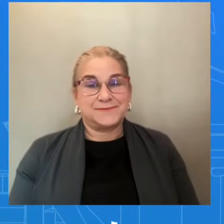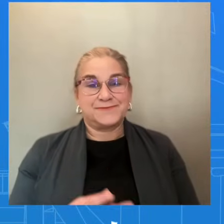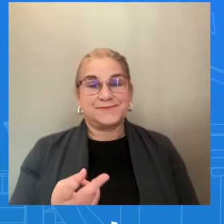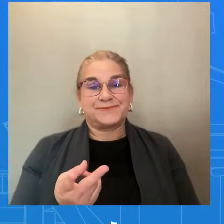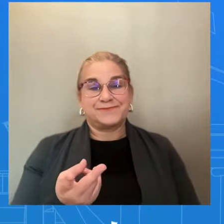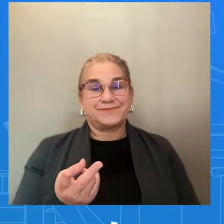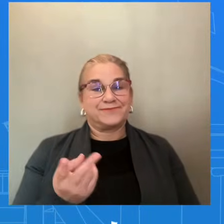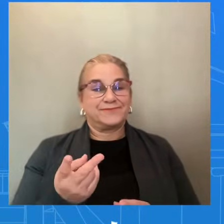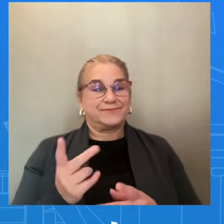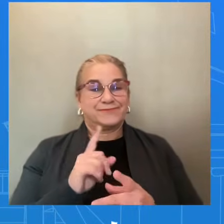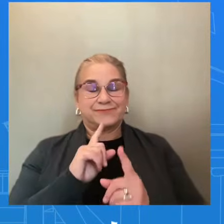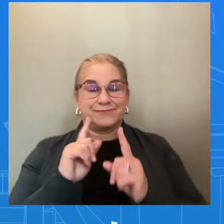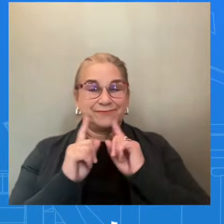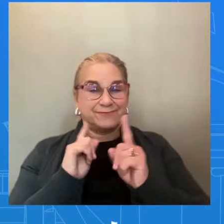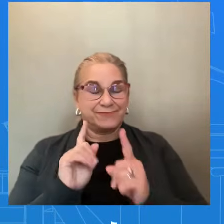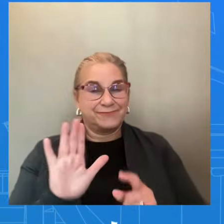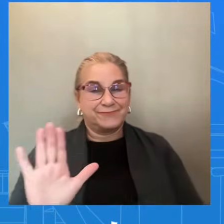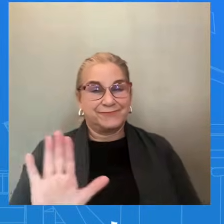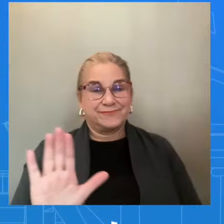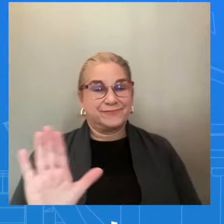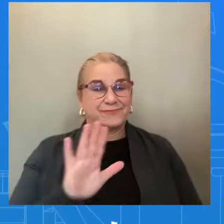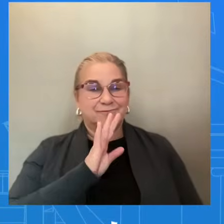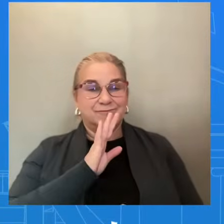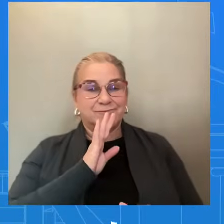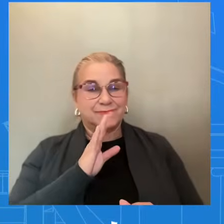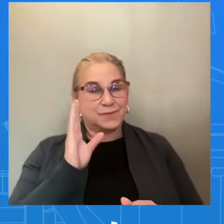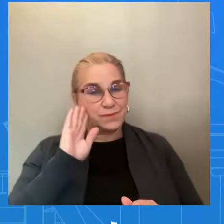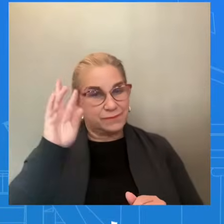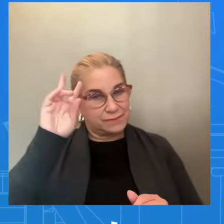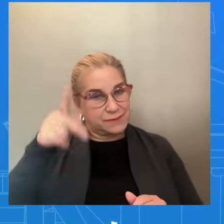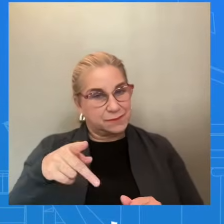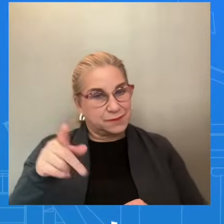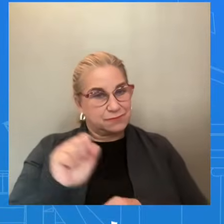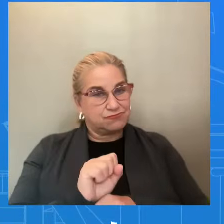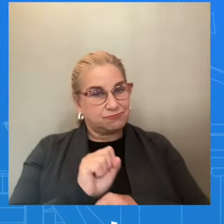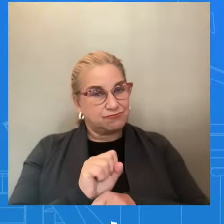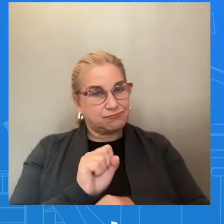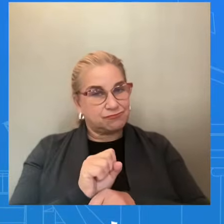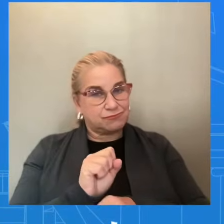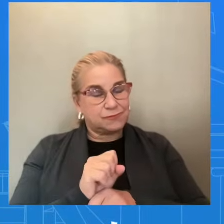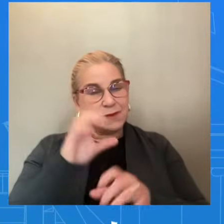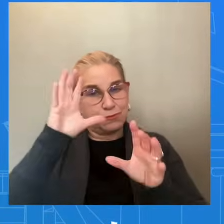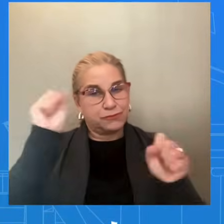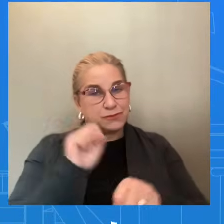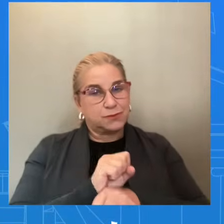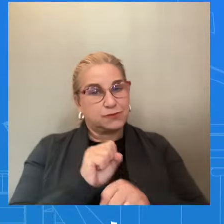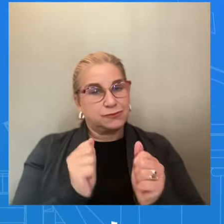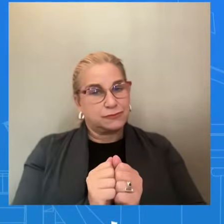as I just talked about the two hurricanes that came through. You saw them working side by side